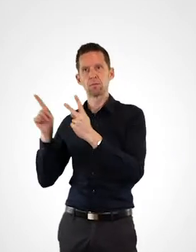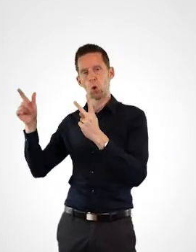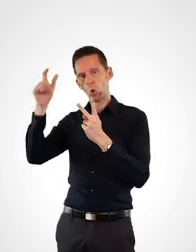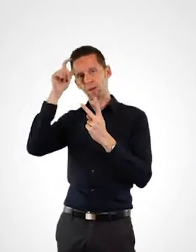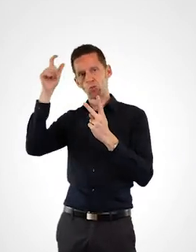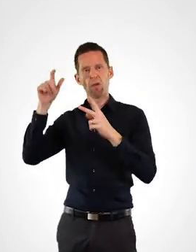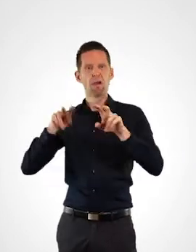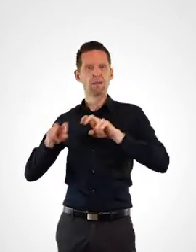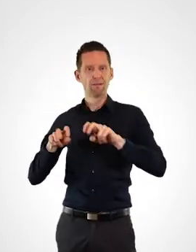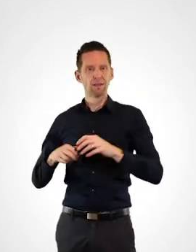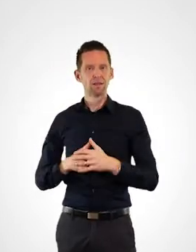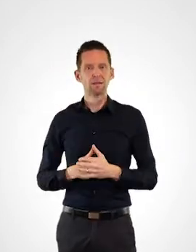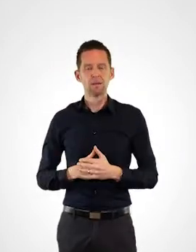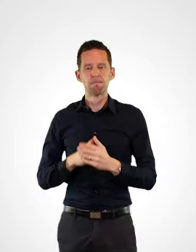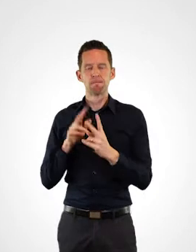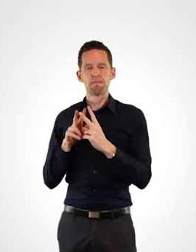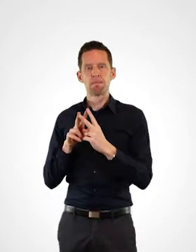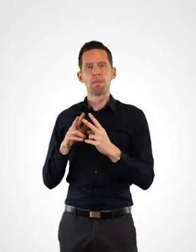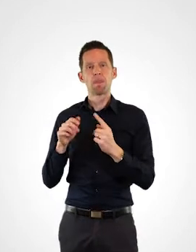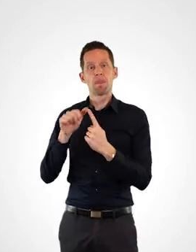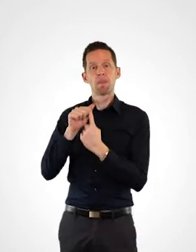and the other that we call conceptual activities.